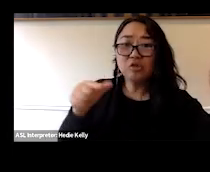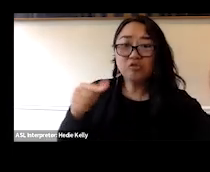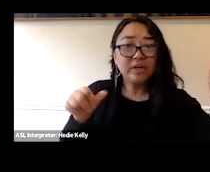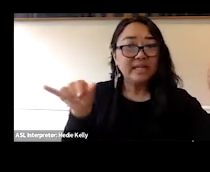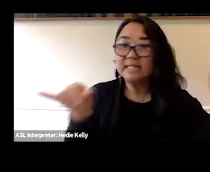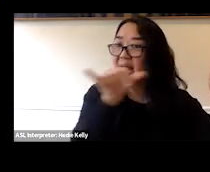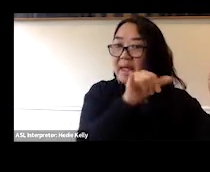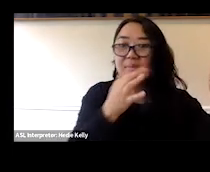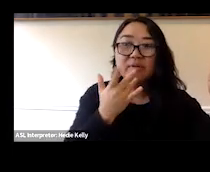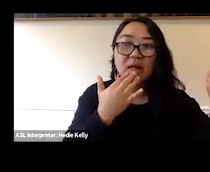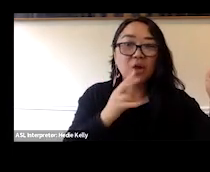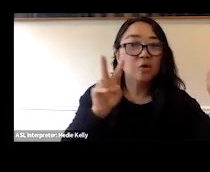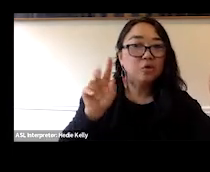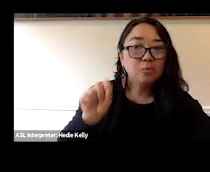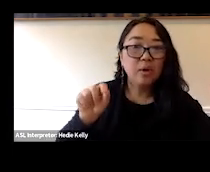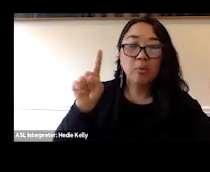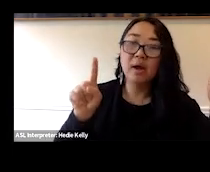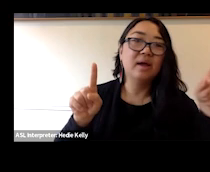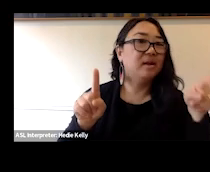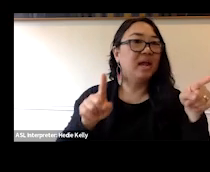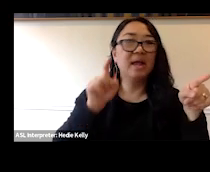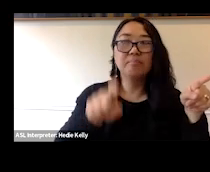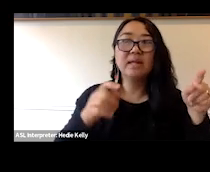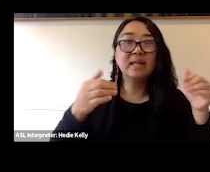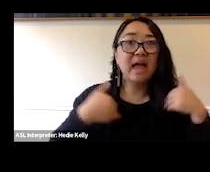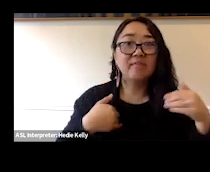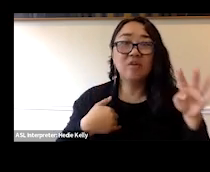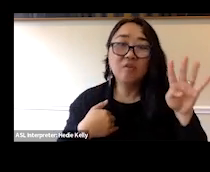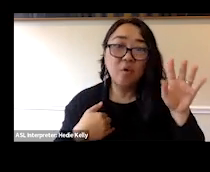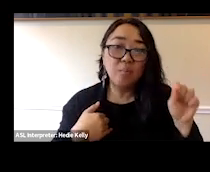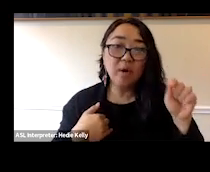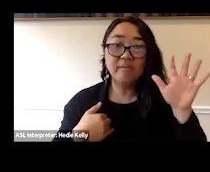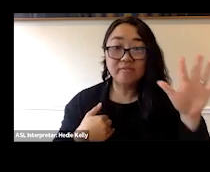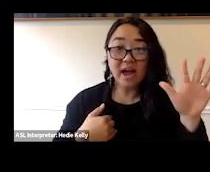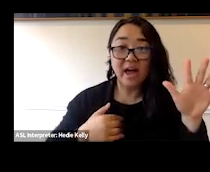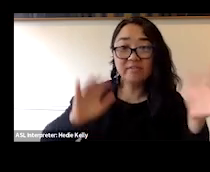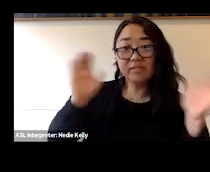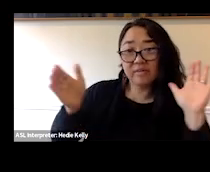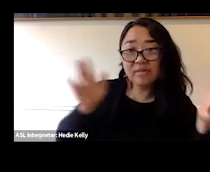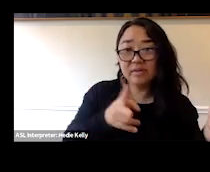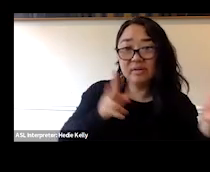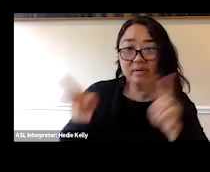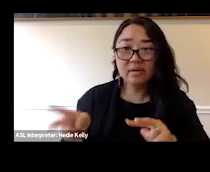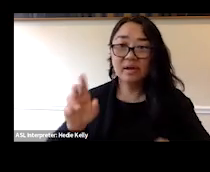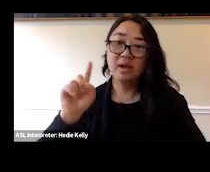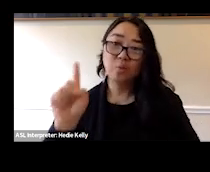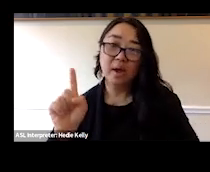It's also 2.1. And this would have to be a 4.5 to one contrast ratio. So we're definitely off the mark on the color.